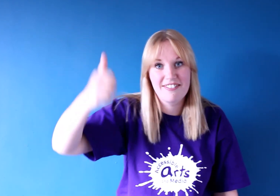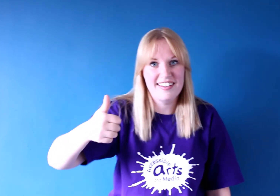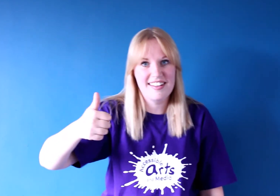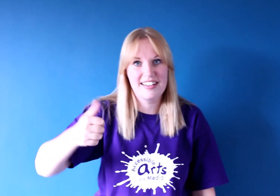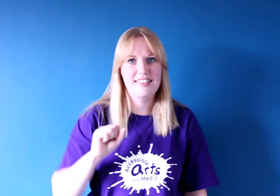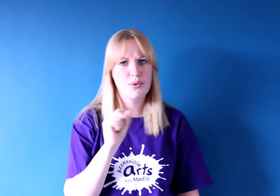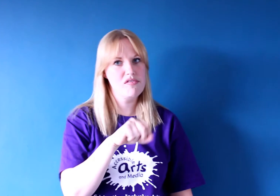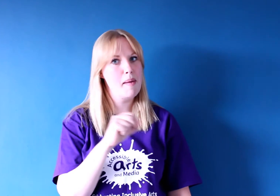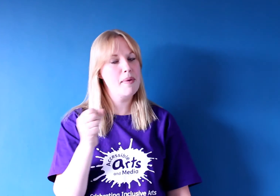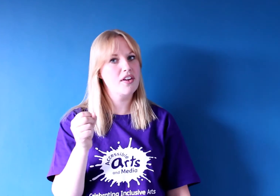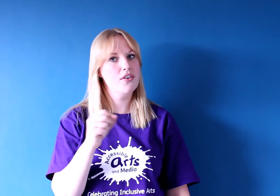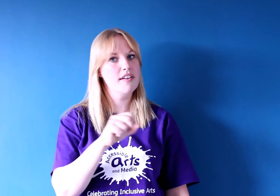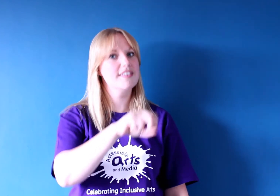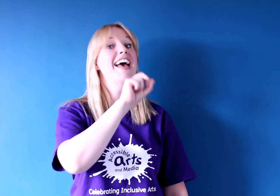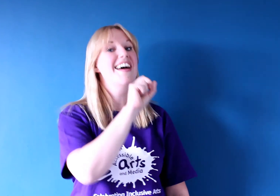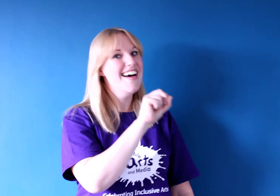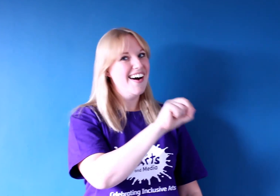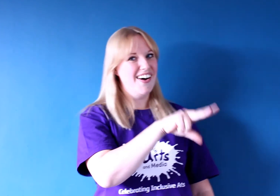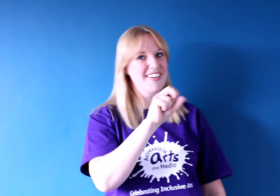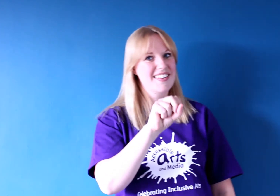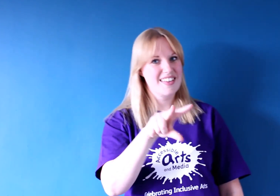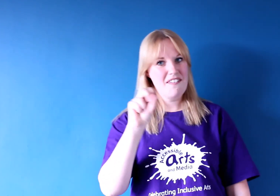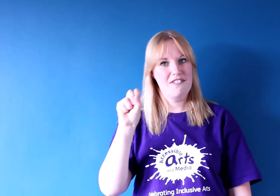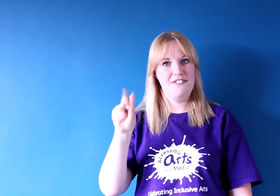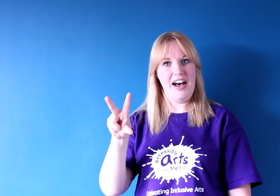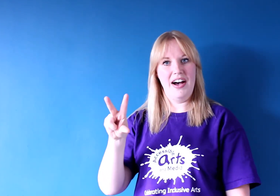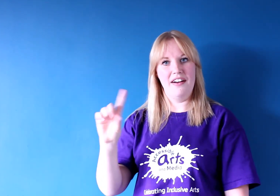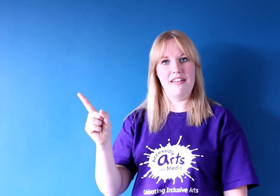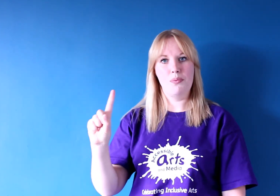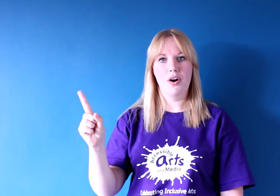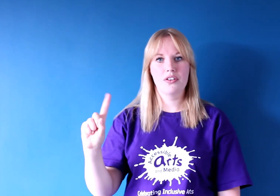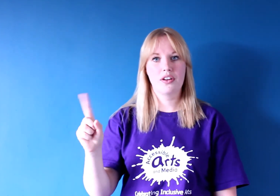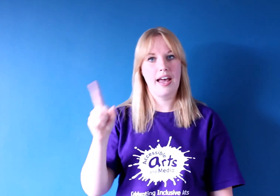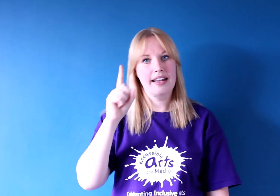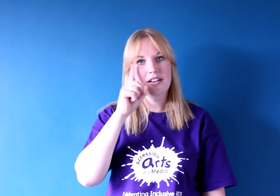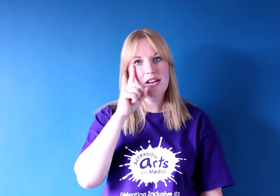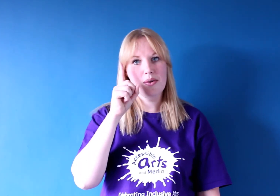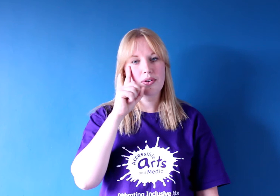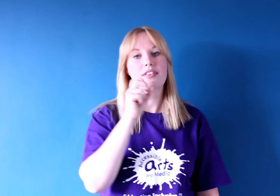Fantastic let’s see if you can remember the chorus. On safari, what can you see?